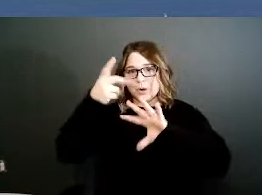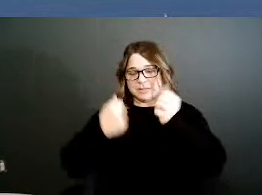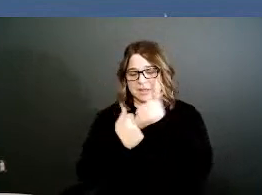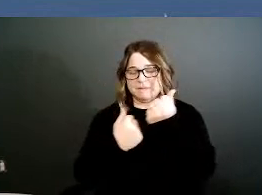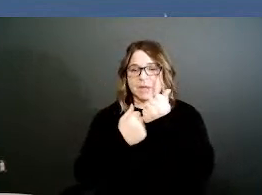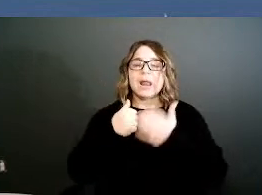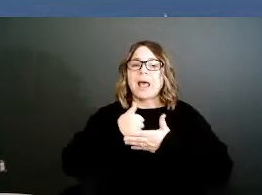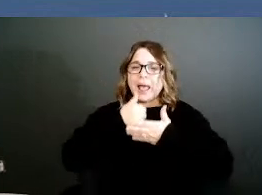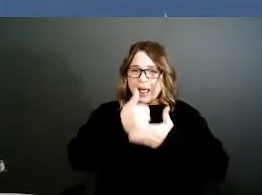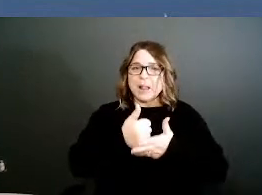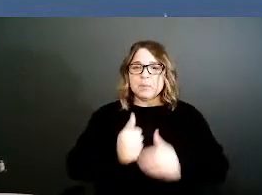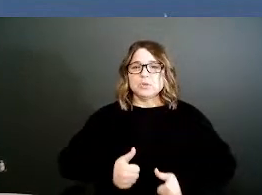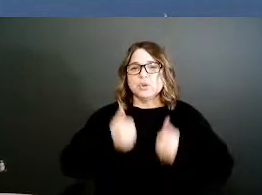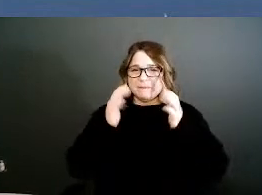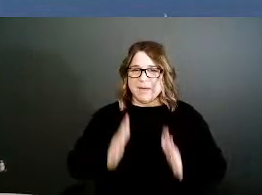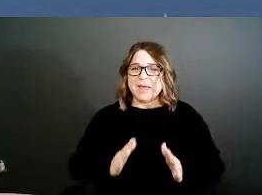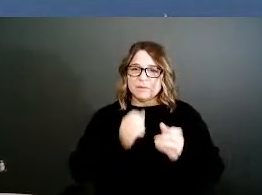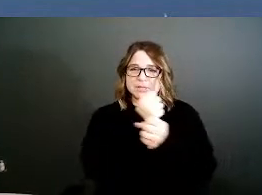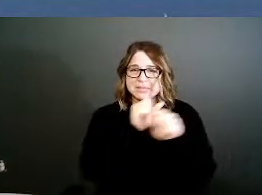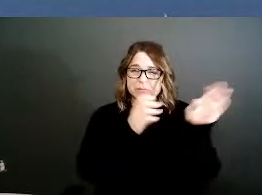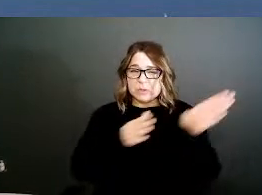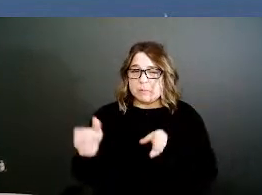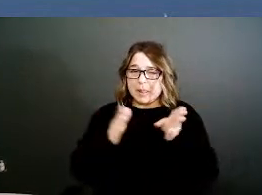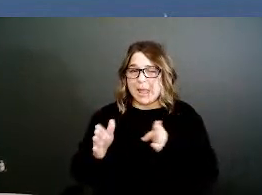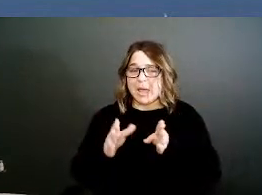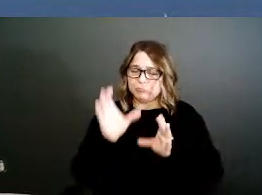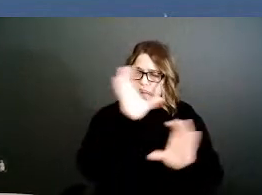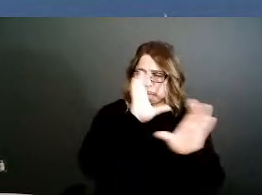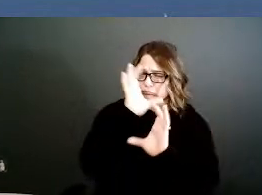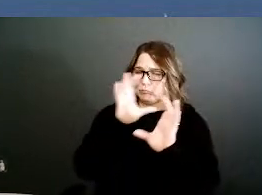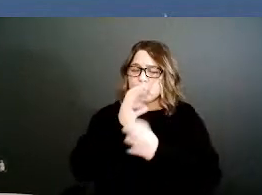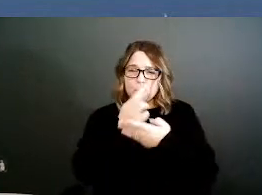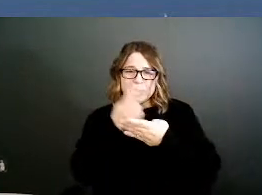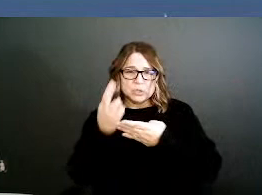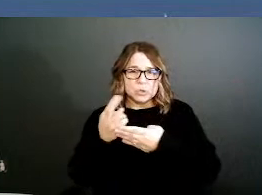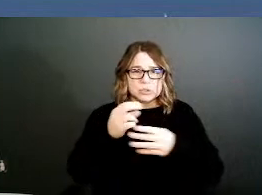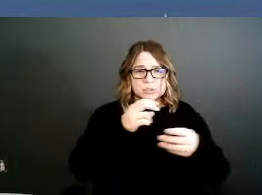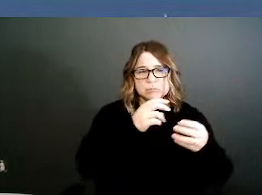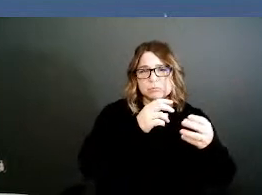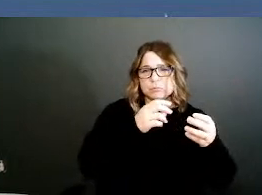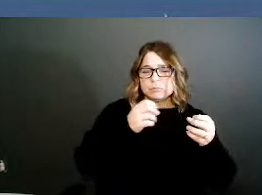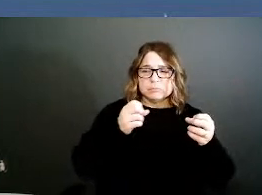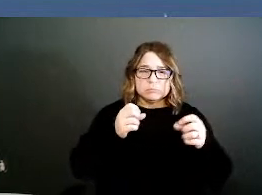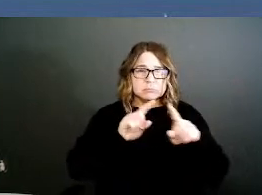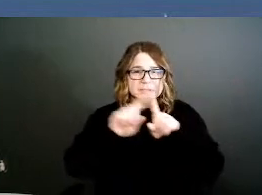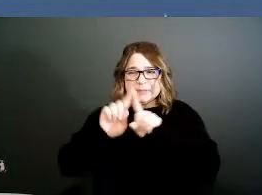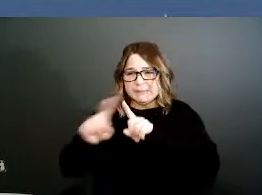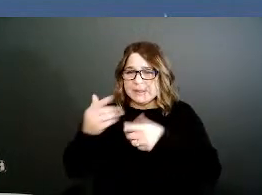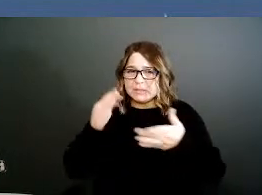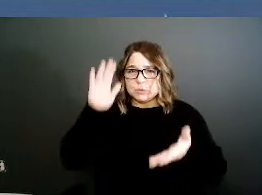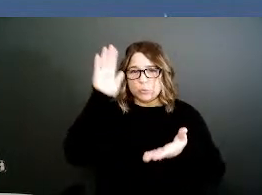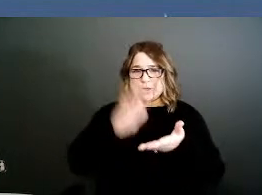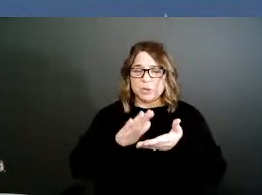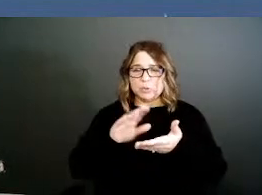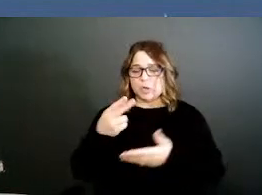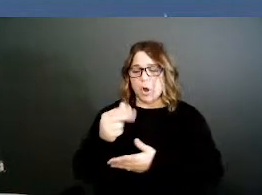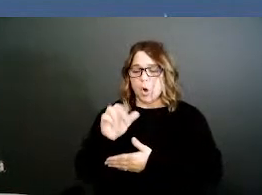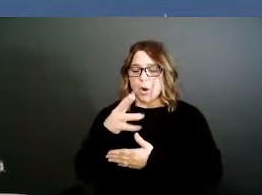REDUCE THE IMPACT OF HARM THAT THEY EXPERIENCE. SURVIVORS SAFETY PLAN AND EXPLORE RESOURCES AND OPTIONS TO WANT TO INVOLVE POLICE IN THESE PLANS.